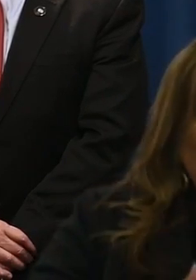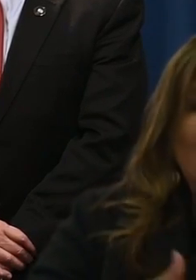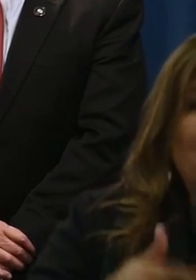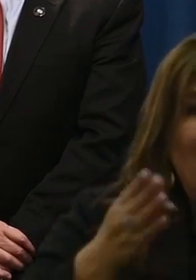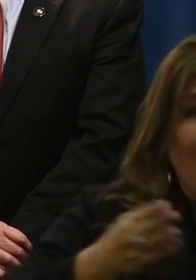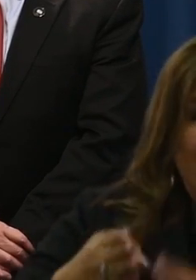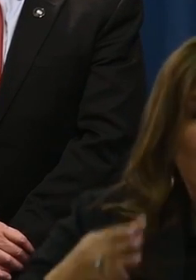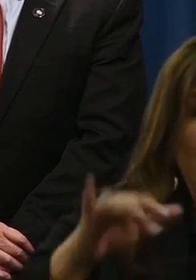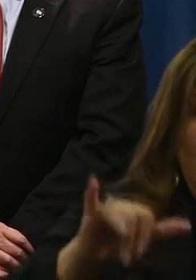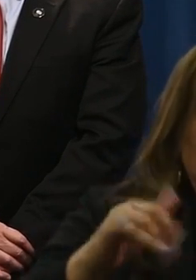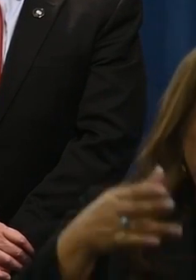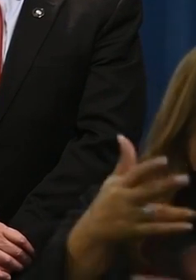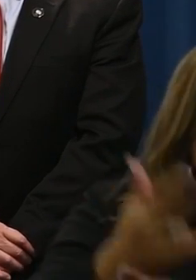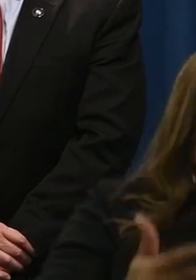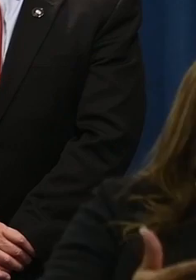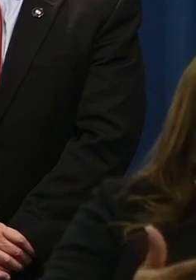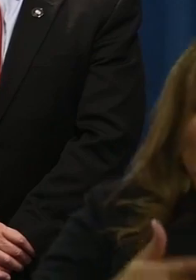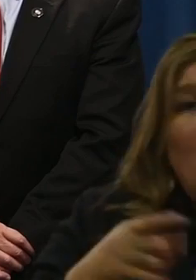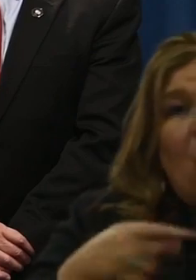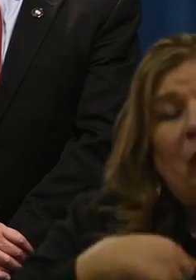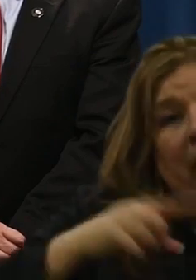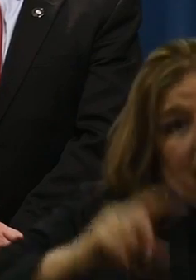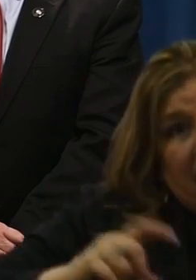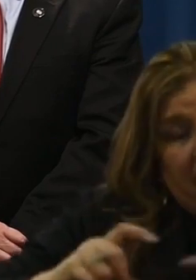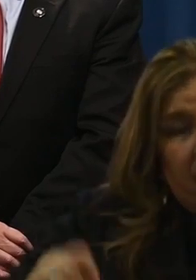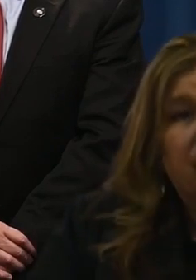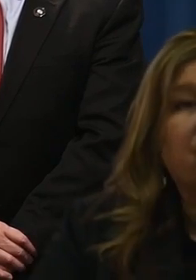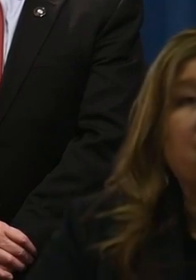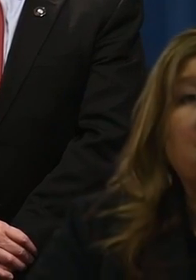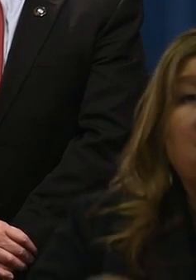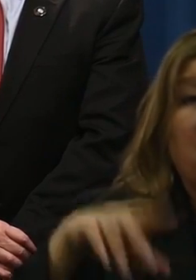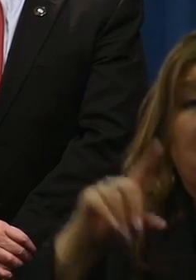And we'll be conducting those tests, be getting those test results back.